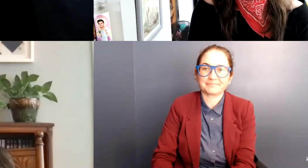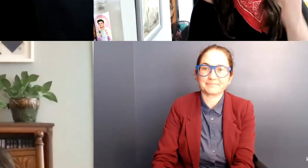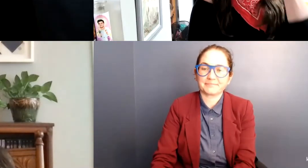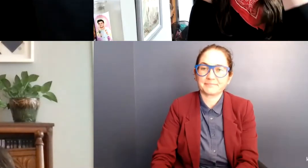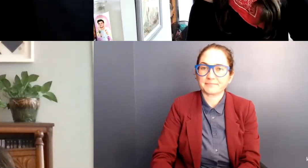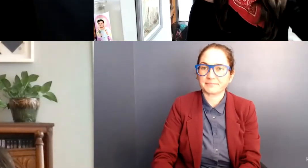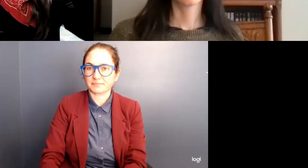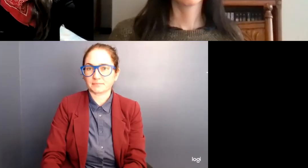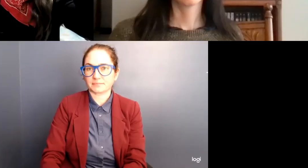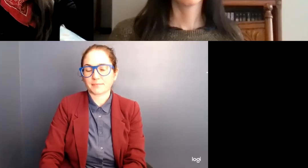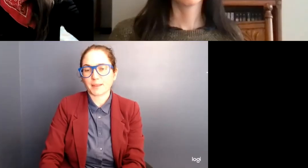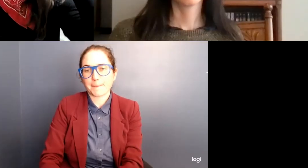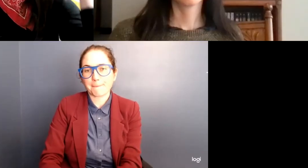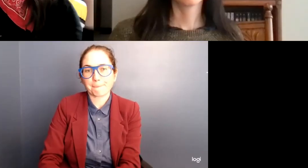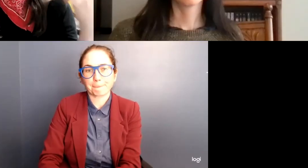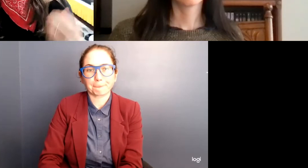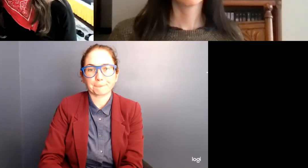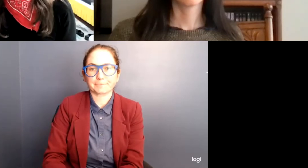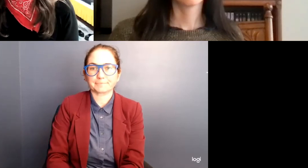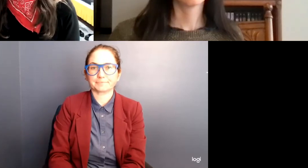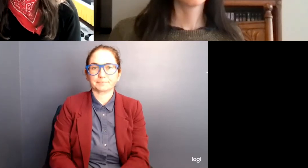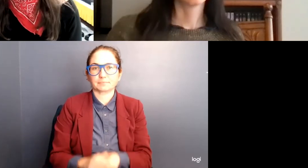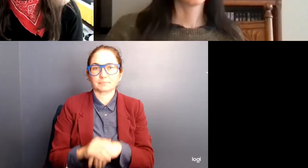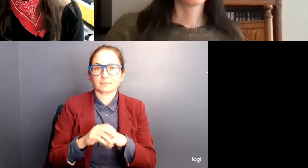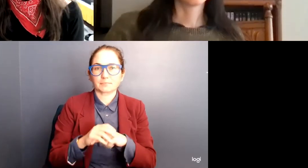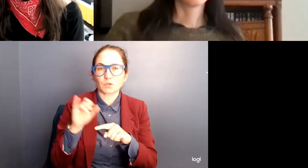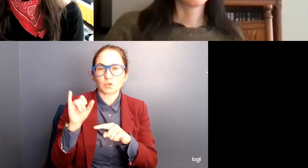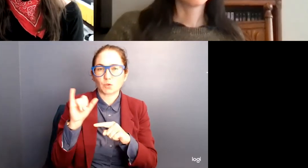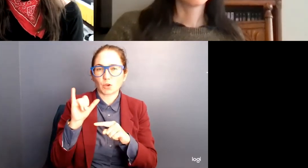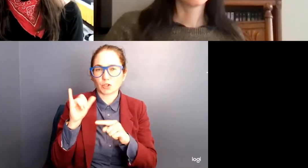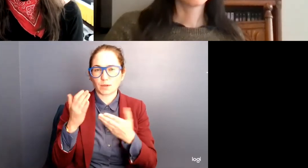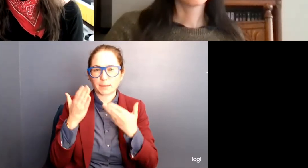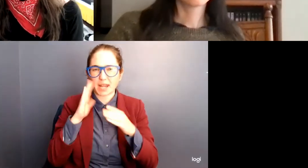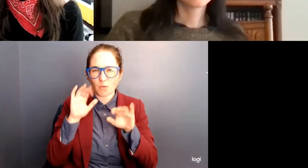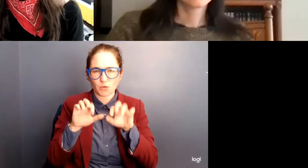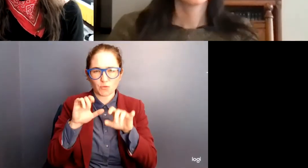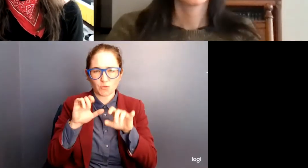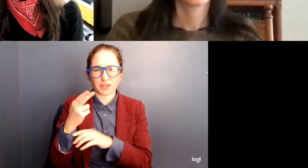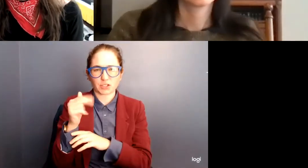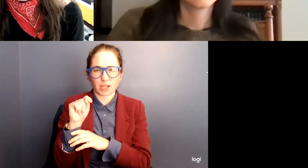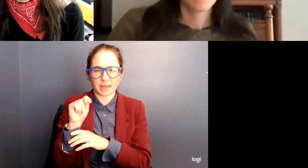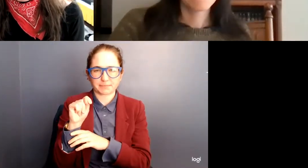write this in the chat. I'm figure it out later. It's Rev.com.